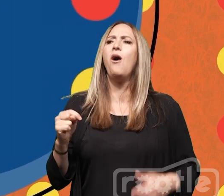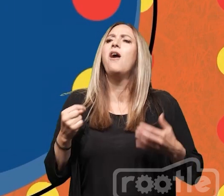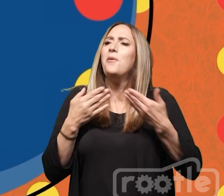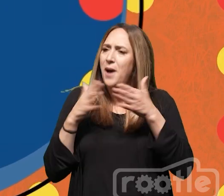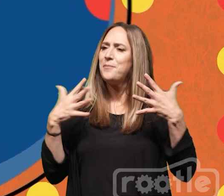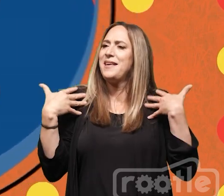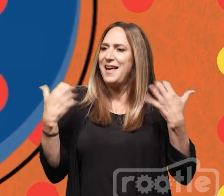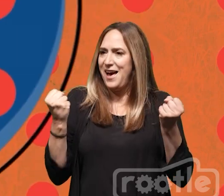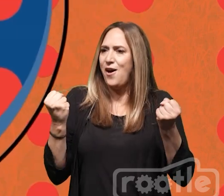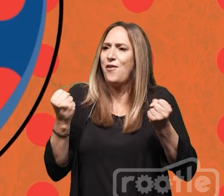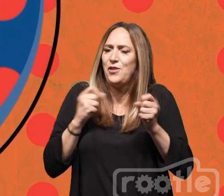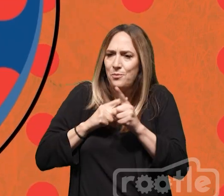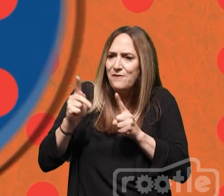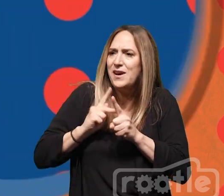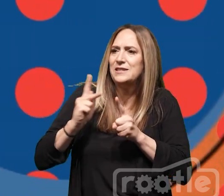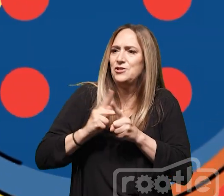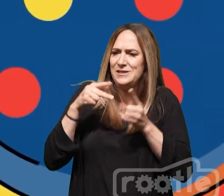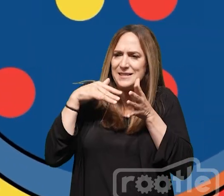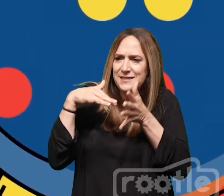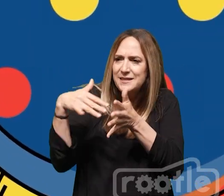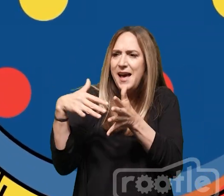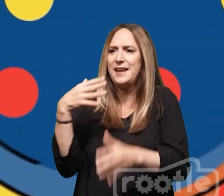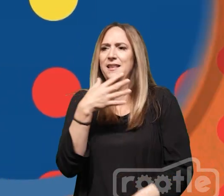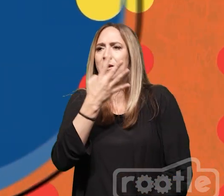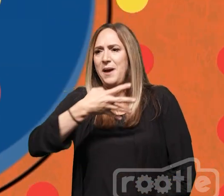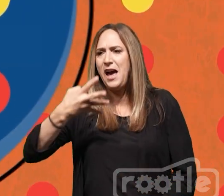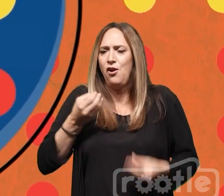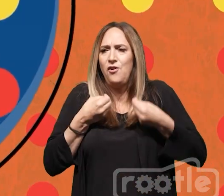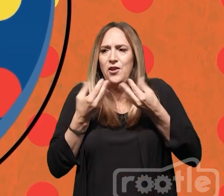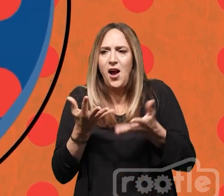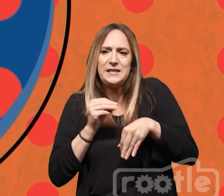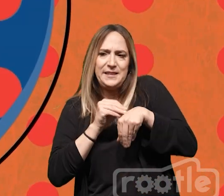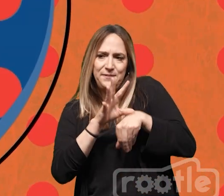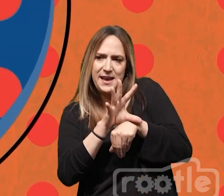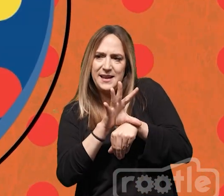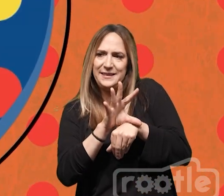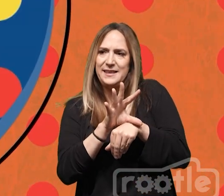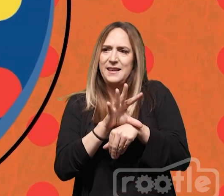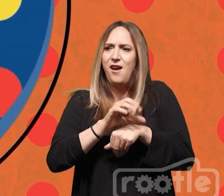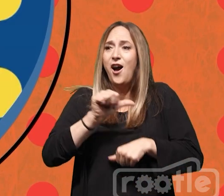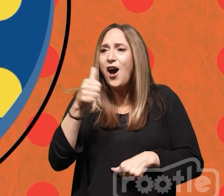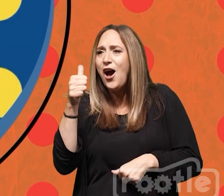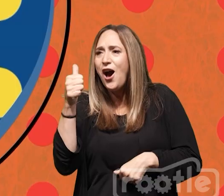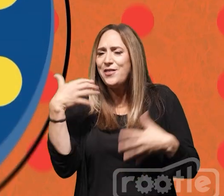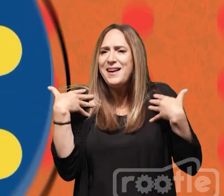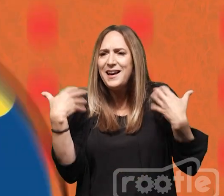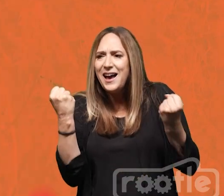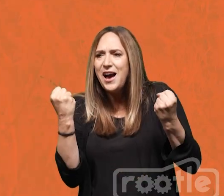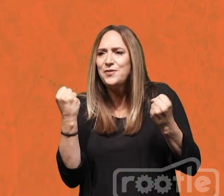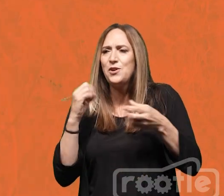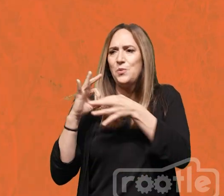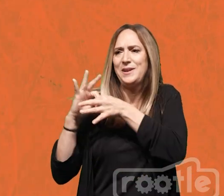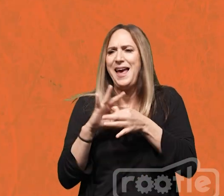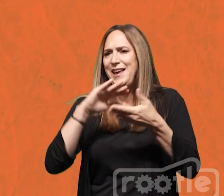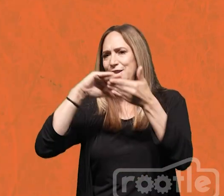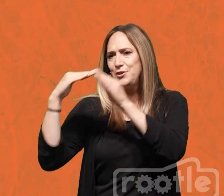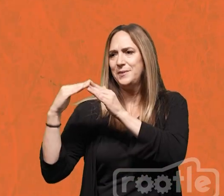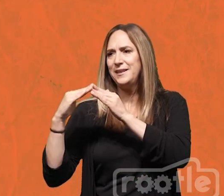who studies the patterns, causes and effects of diseases and other health-related conditions in communities. But I don't just study people.